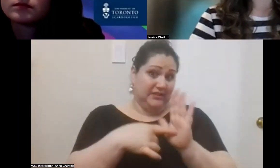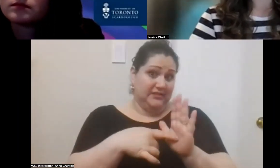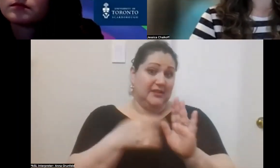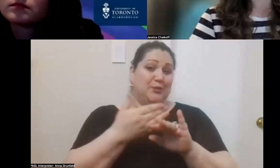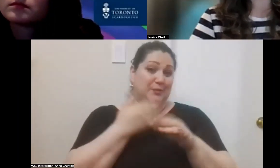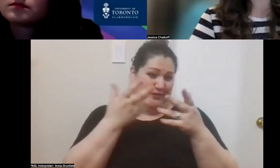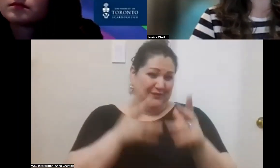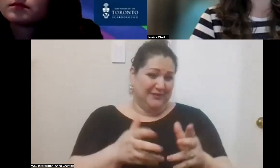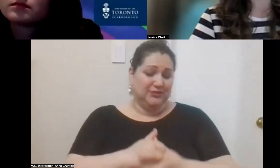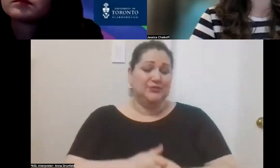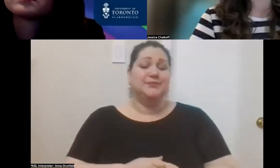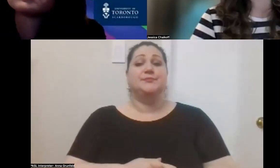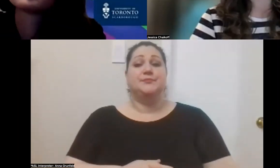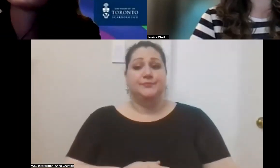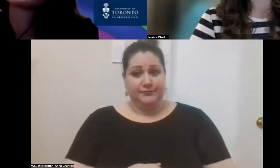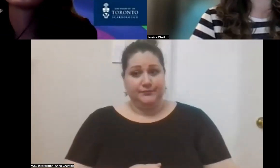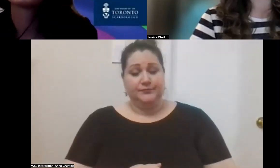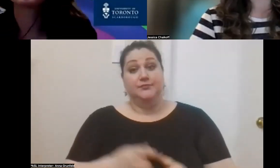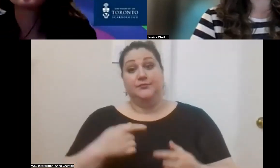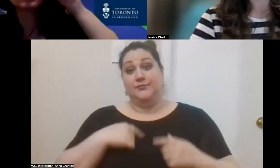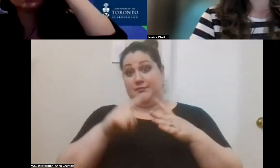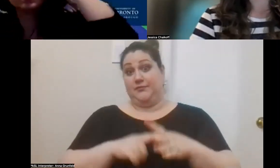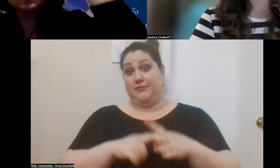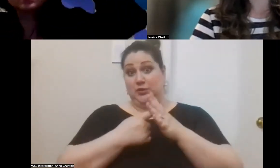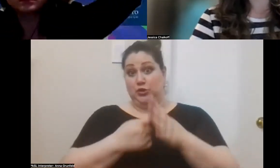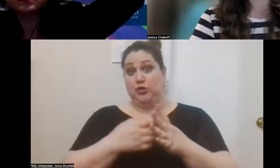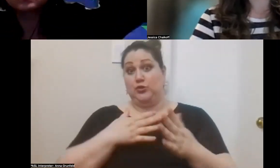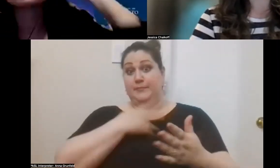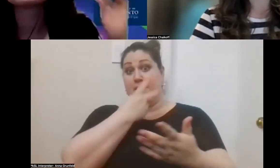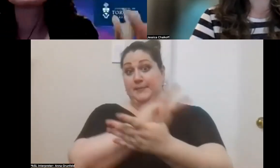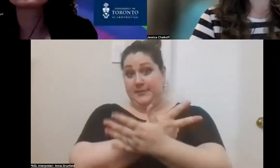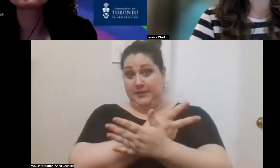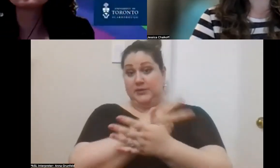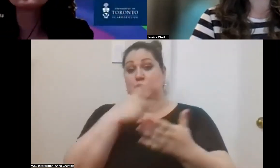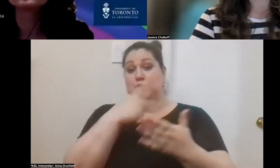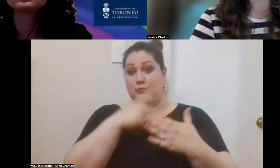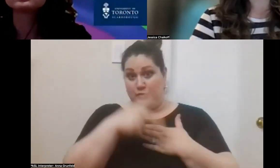So when I was starting my master's program, I was absolutely terrified.